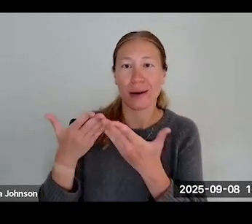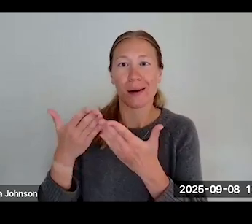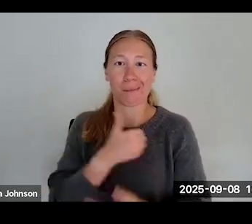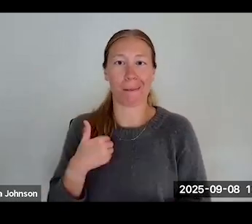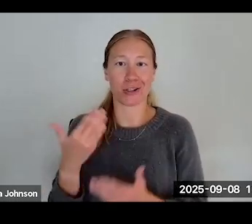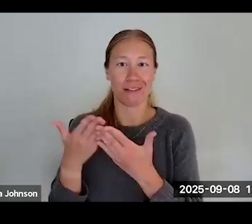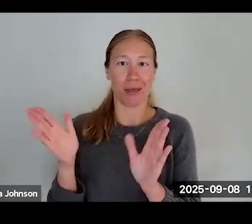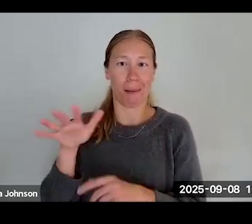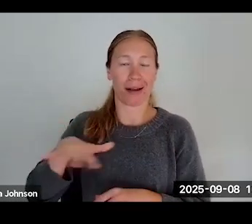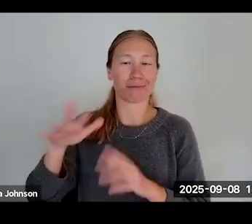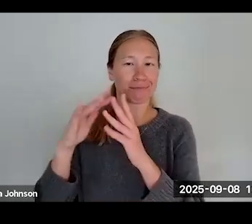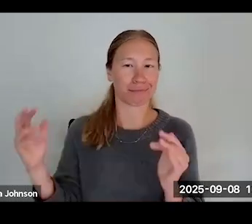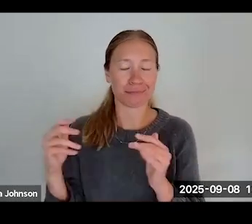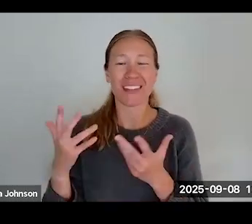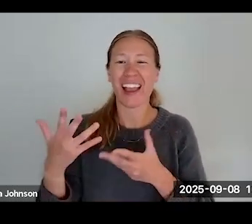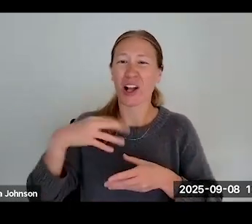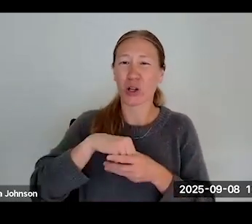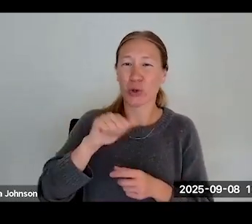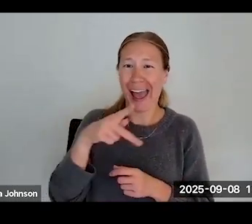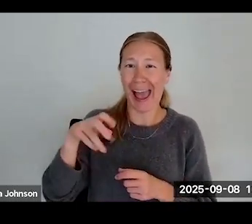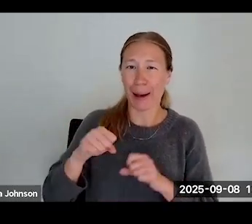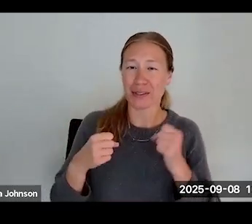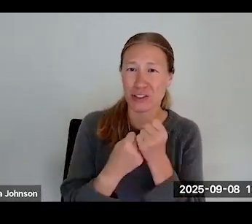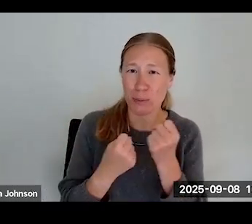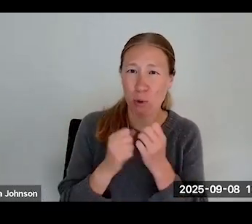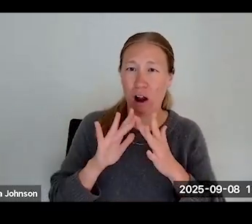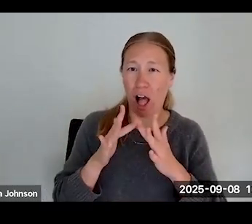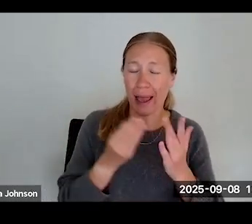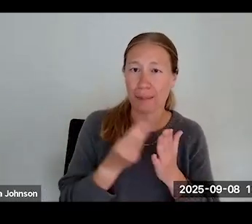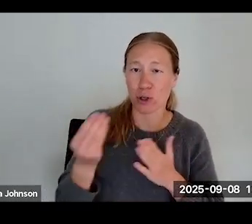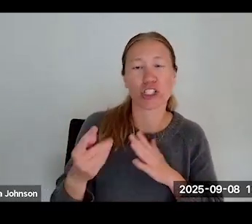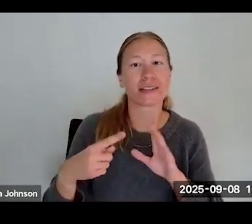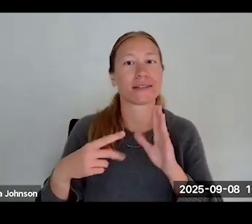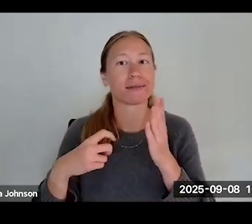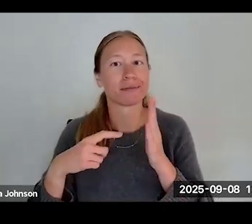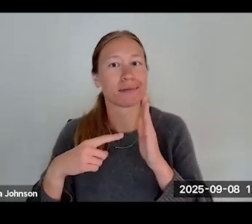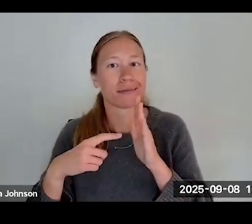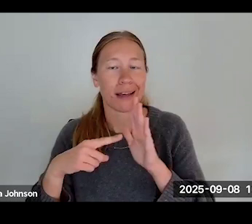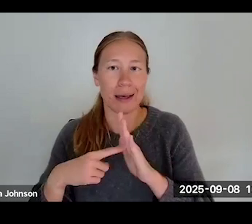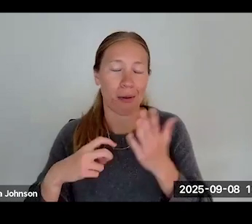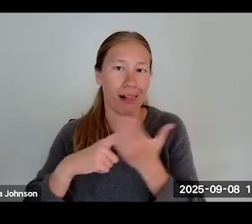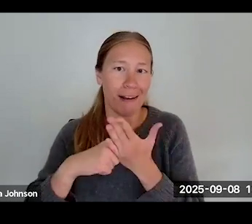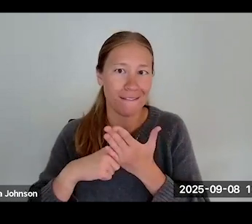These include applications that support online purchases, such as event tickets and parking passes,